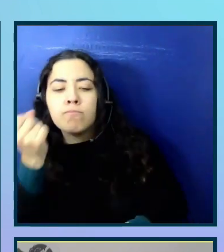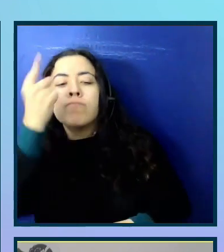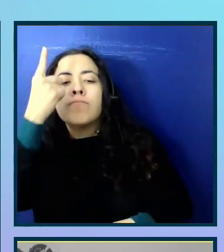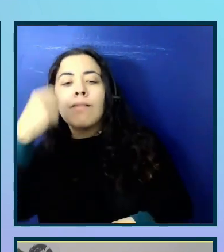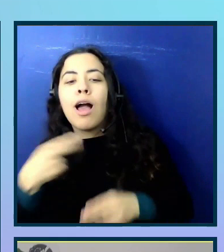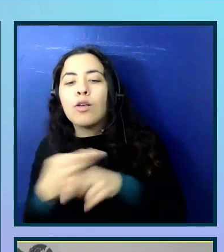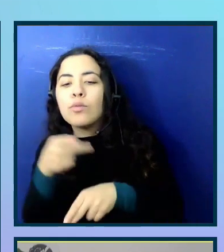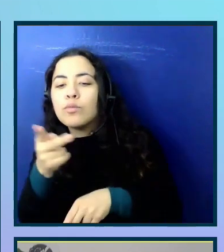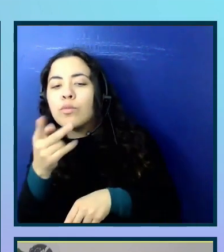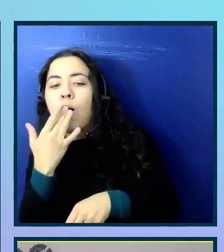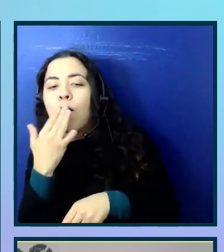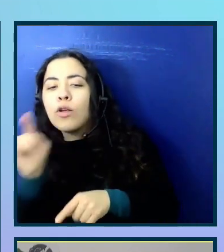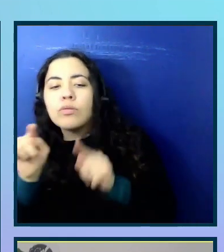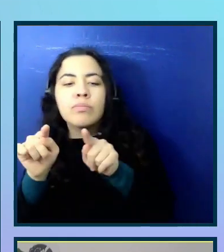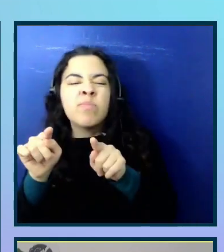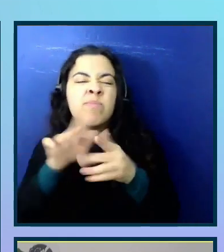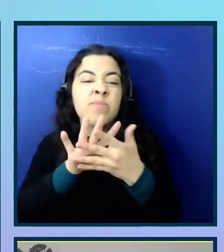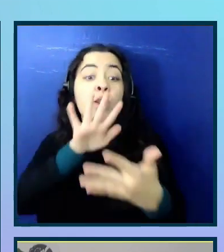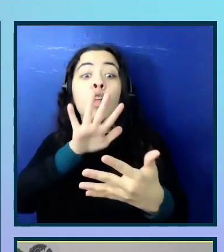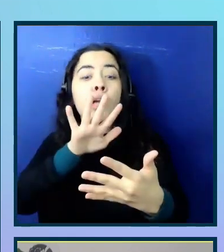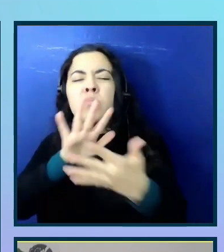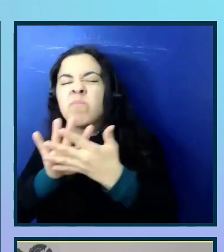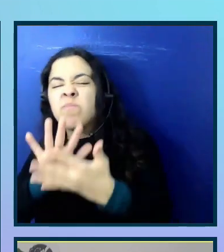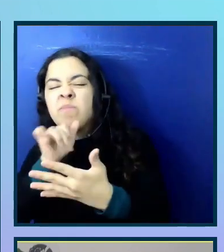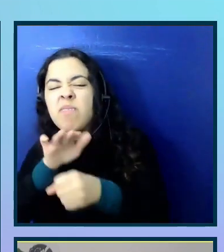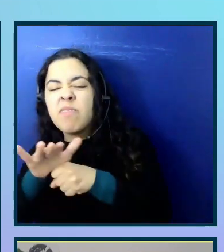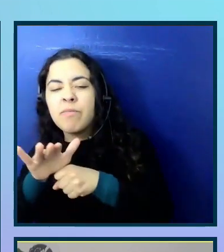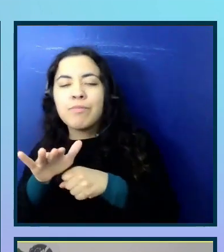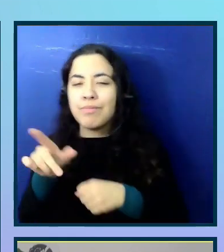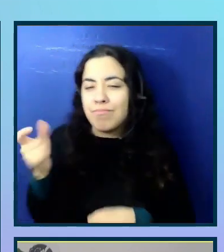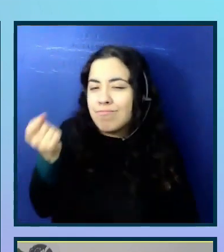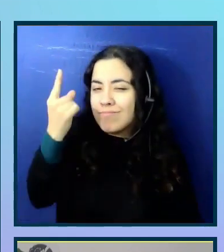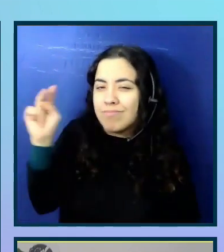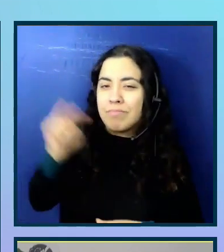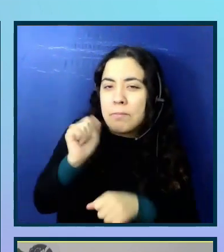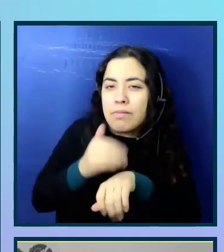And one important thing, not all designers might be super familiar with even the concept of ratio.